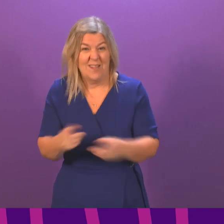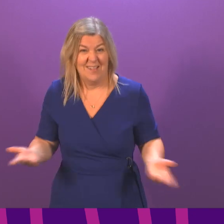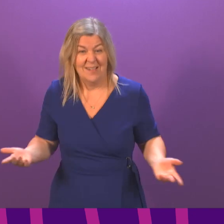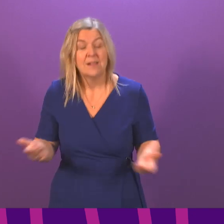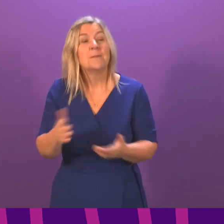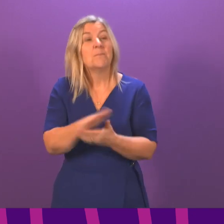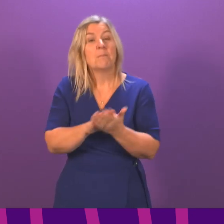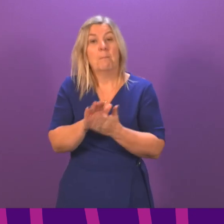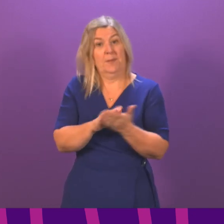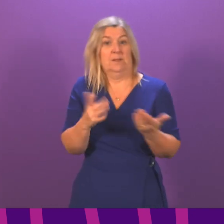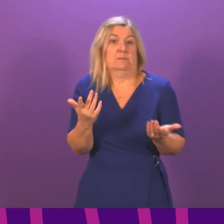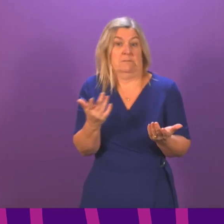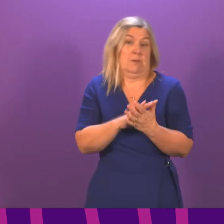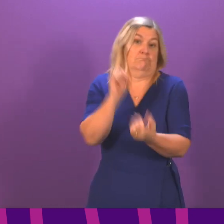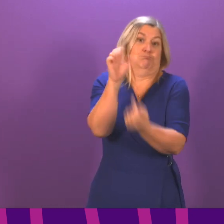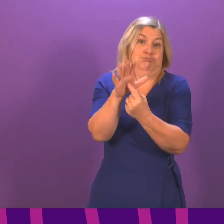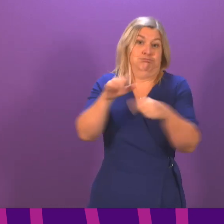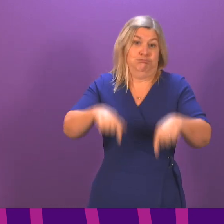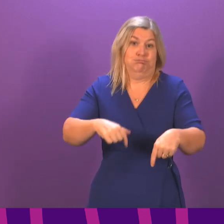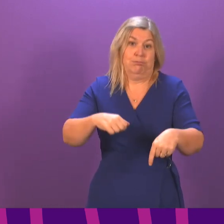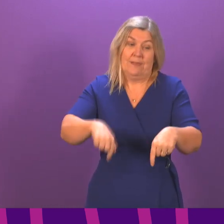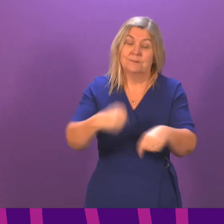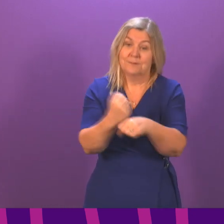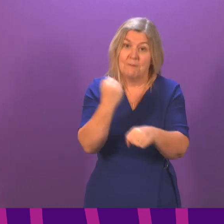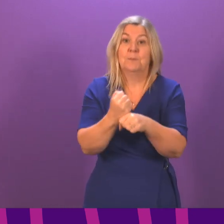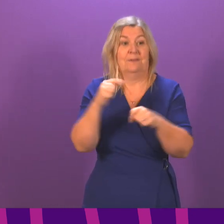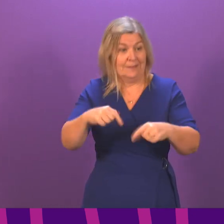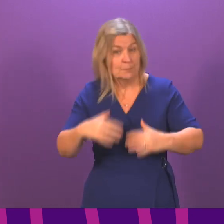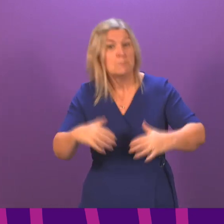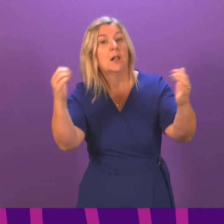Parliament, and I think that generations to come will look back and understand its importance.